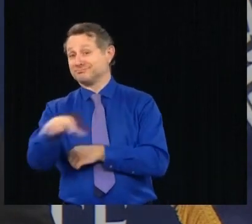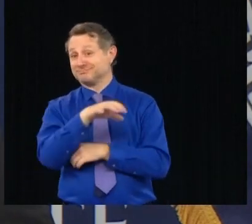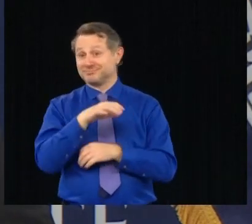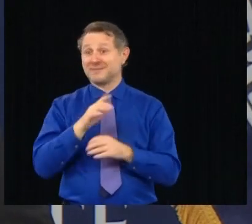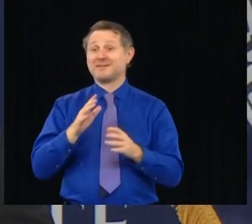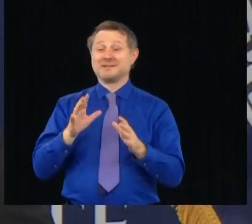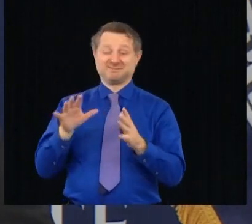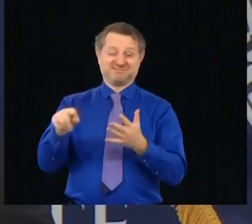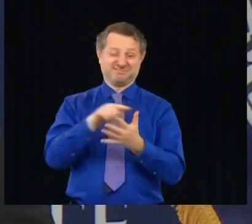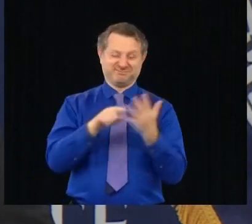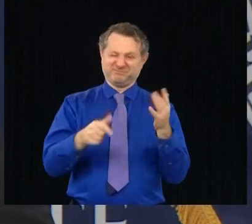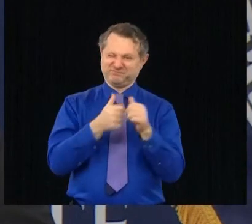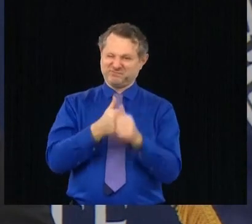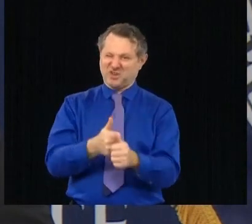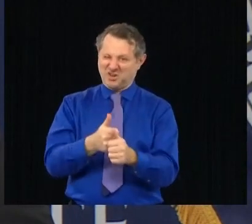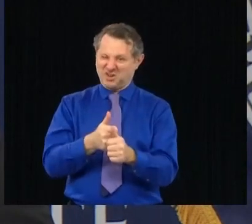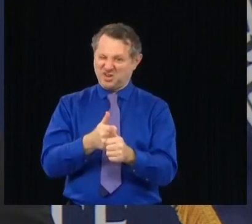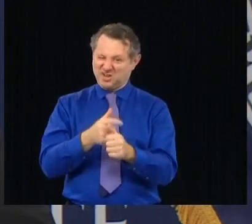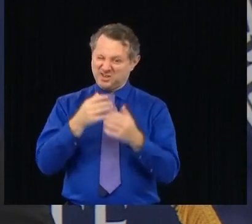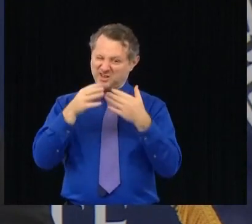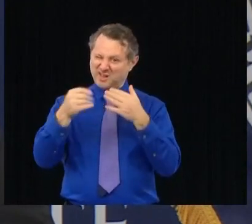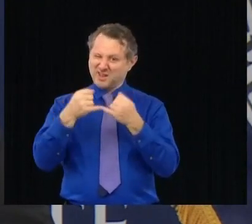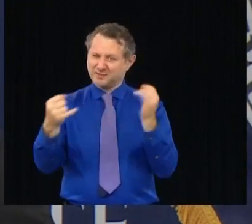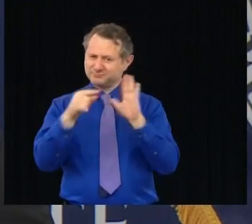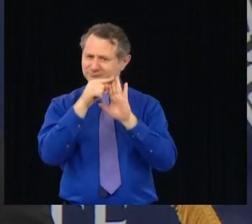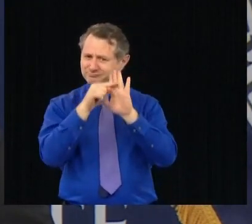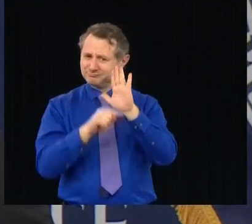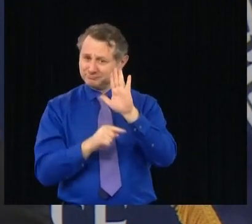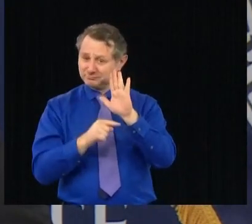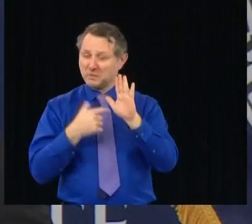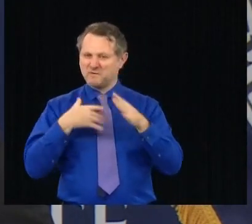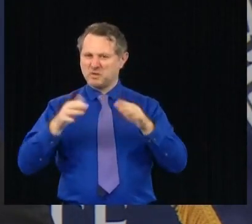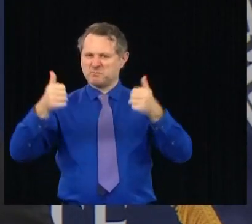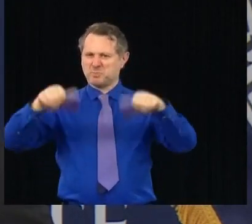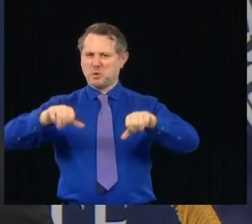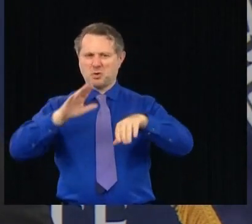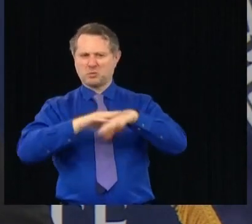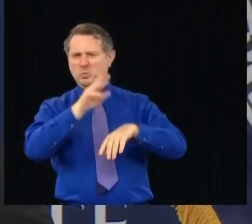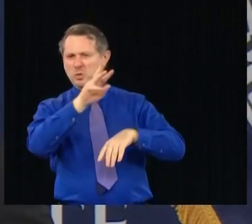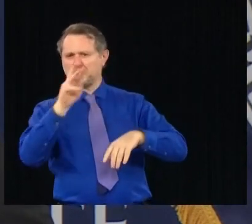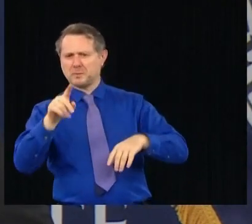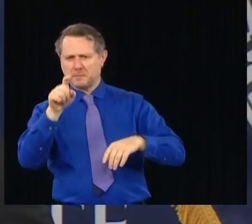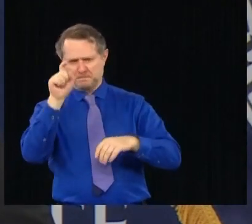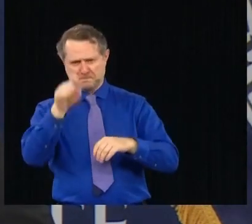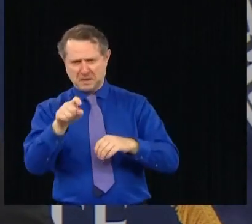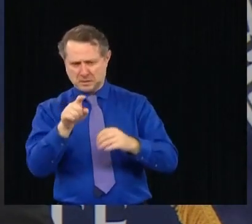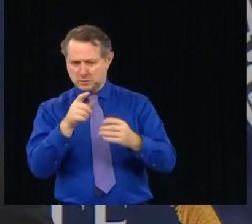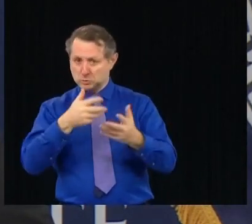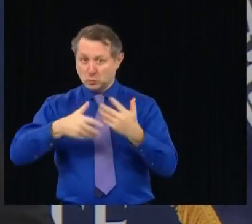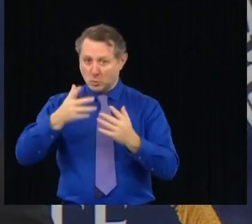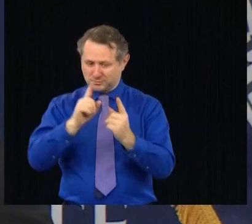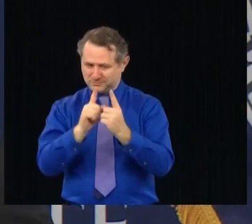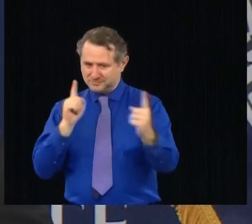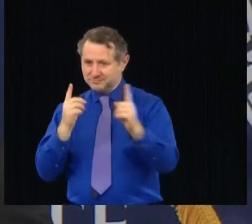CONSTRUCTION JOBS, MANUFACTURING JOBS, RETAIL JOBS BY THESE GUIDELINES.